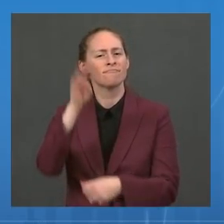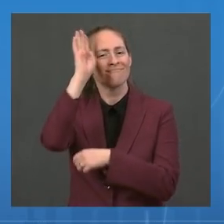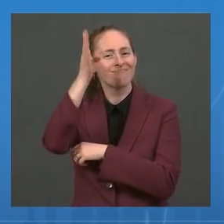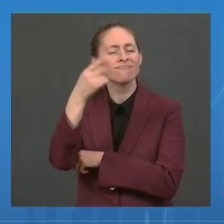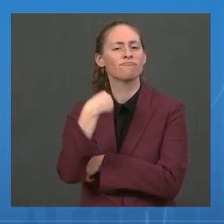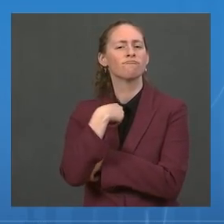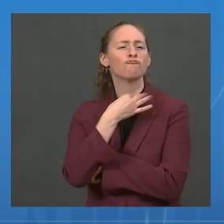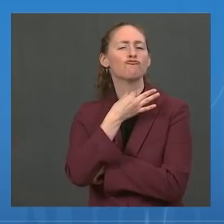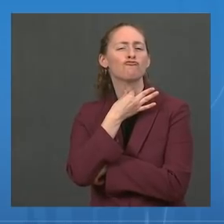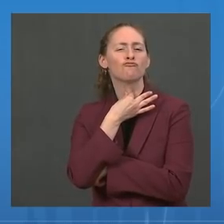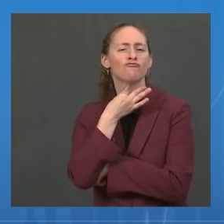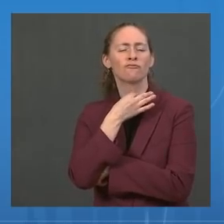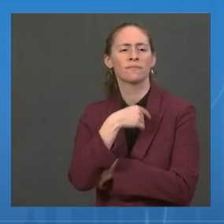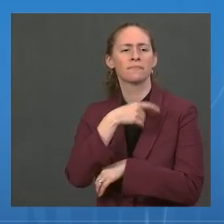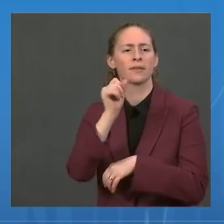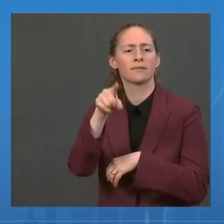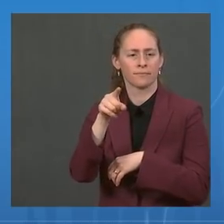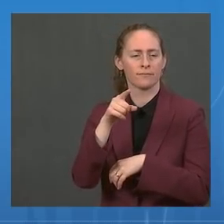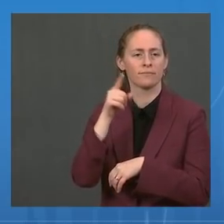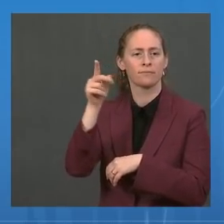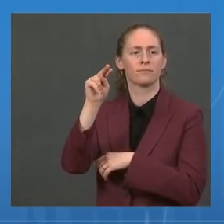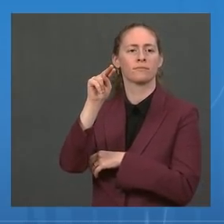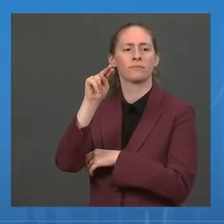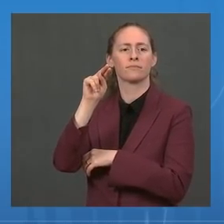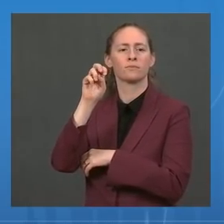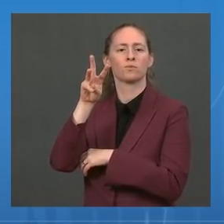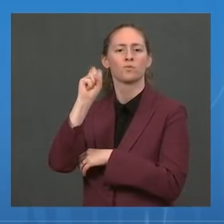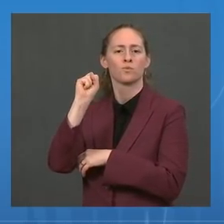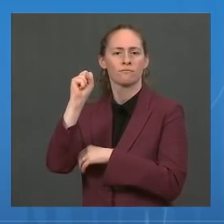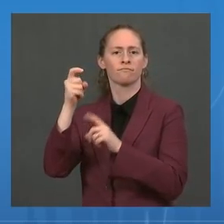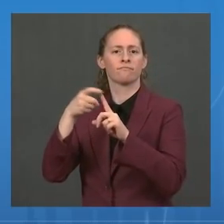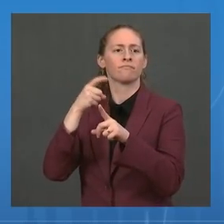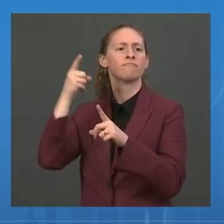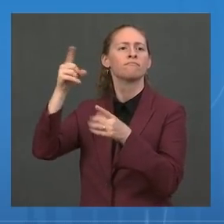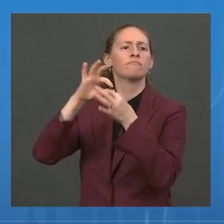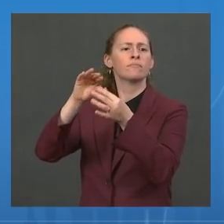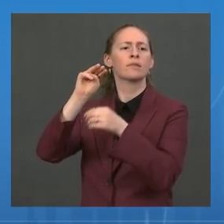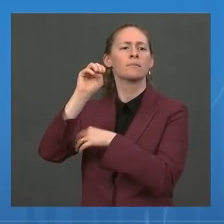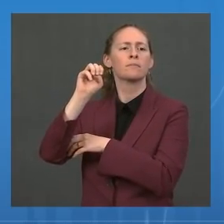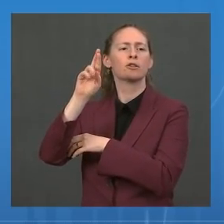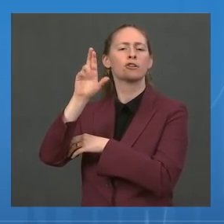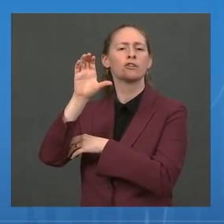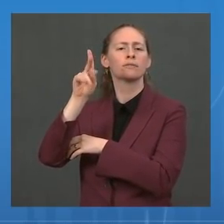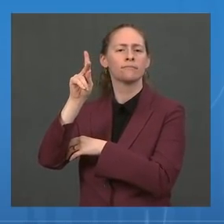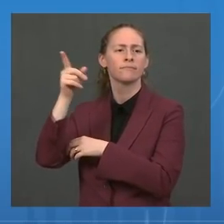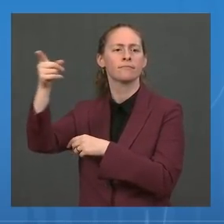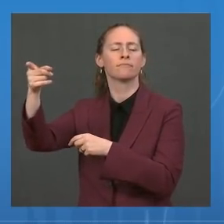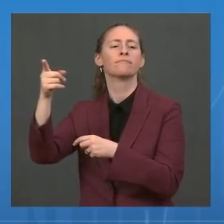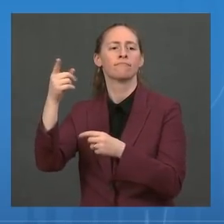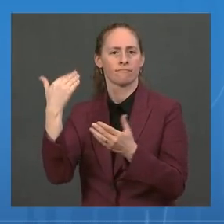about their antiviral pill that cuts the risk of death and hospitalization by COVID in half.